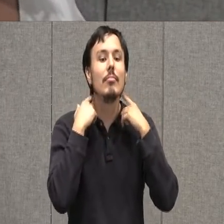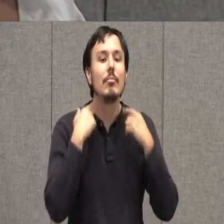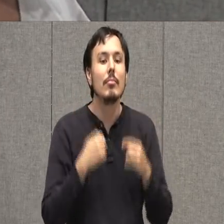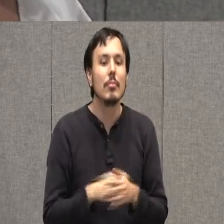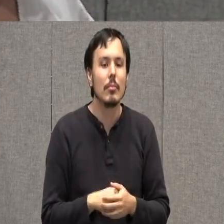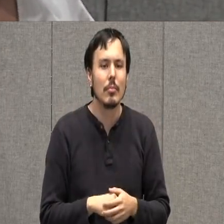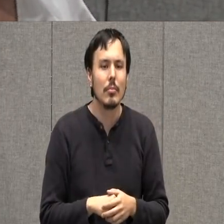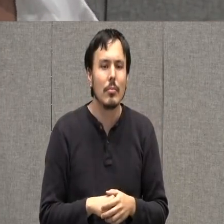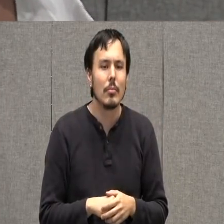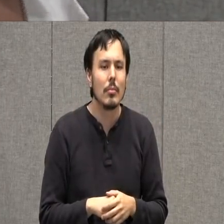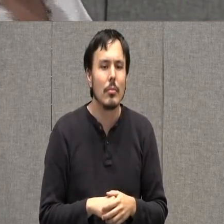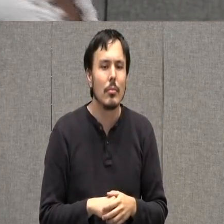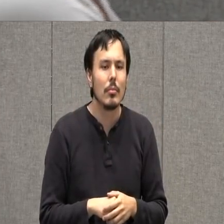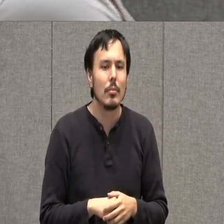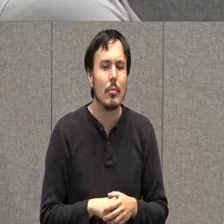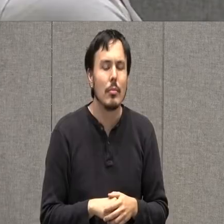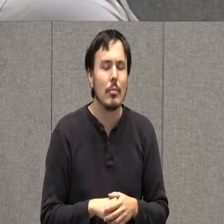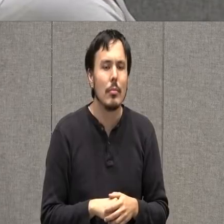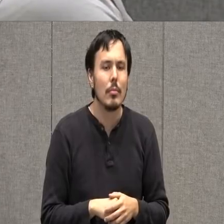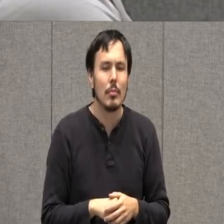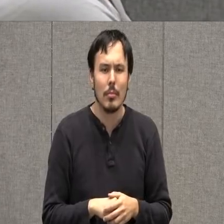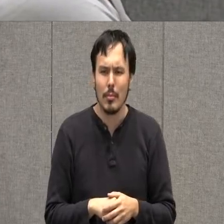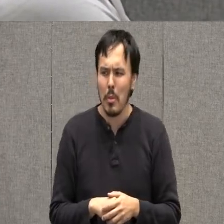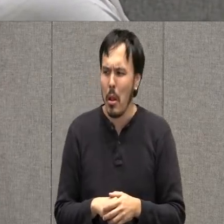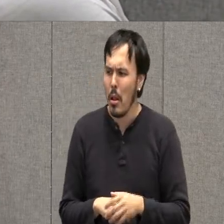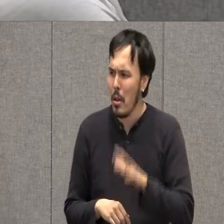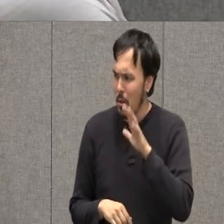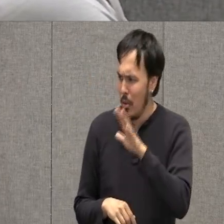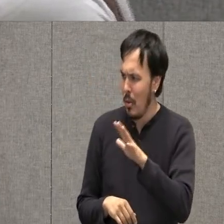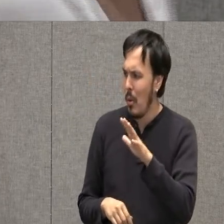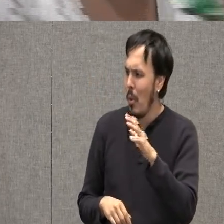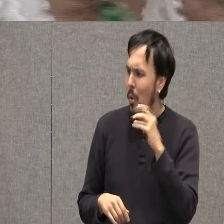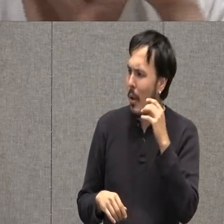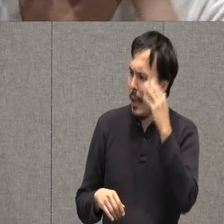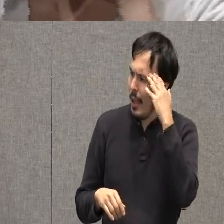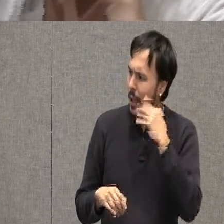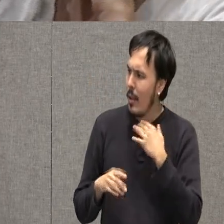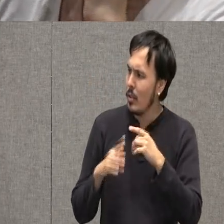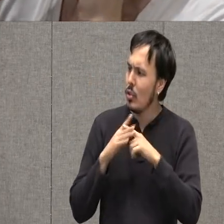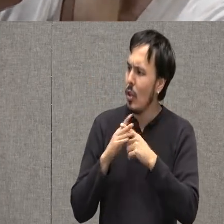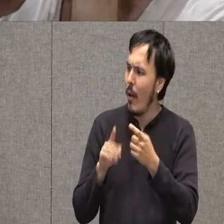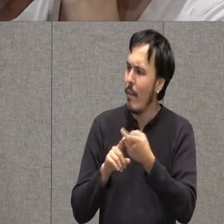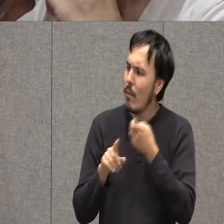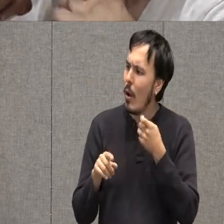for the neck or below that? Kind of a little bit out. So like, where the oval starts to curve,